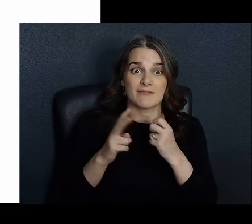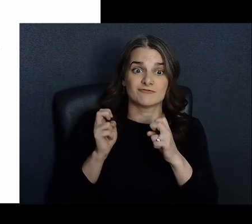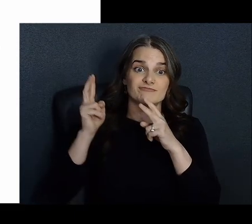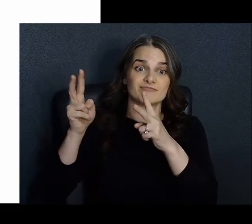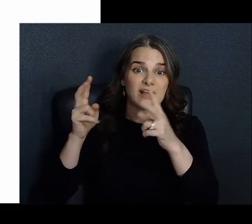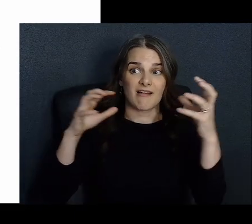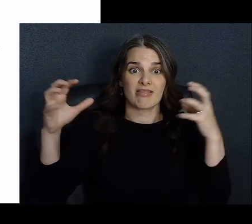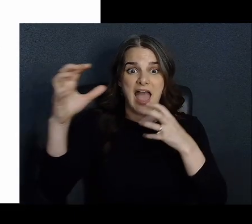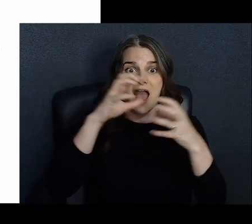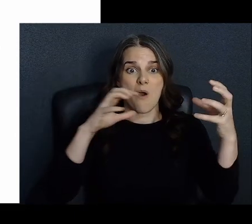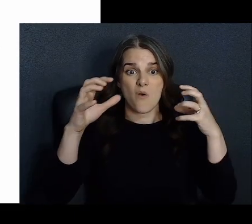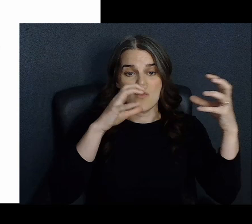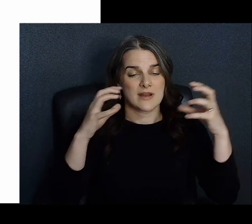could download the app, use it for free,